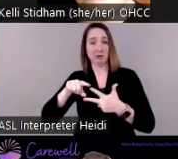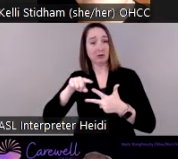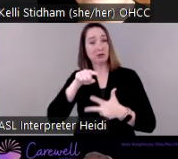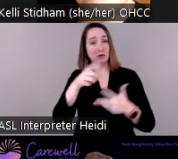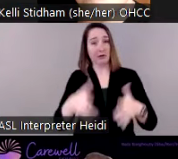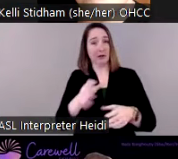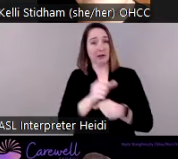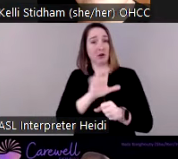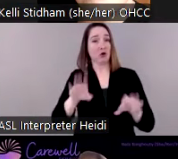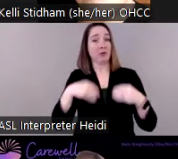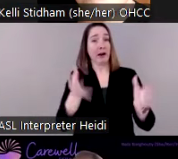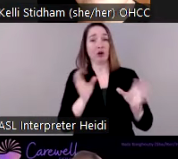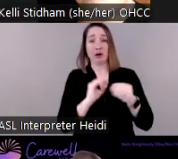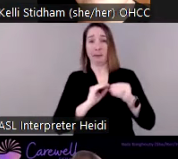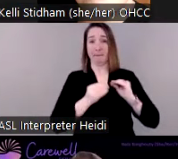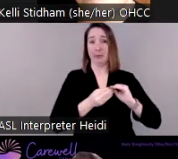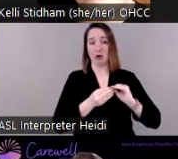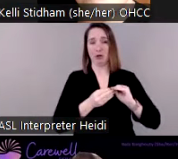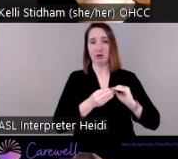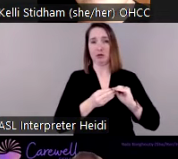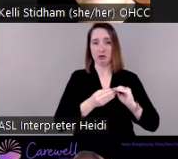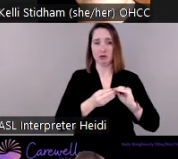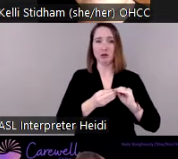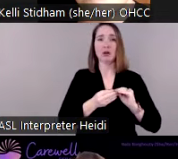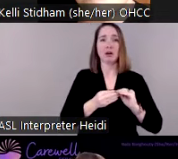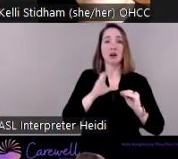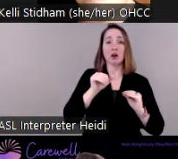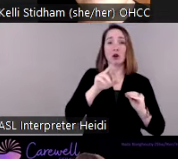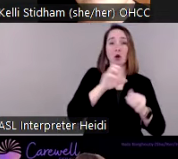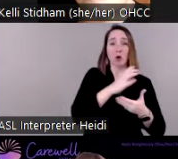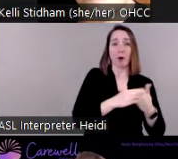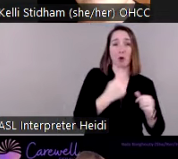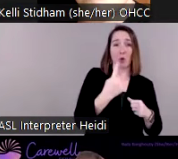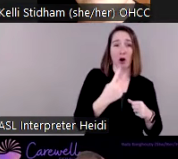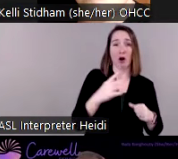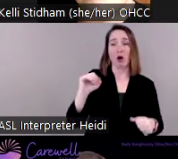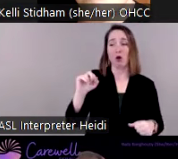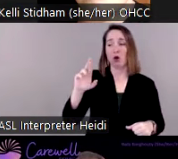provider number. and they are core part